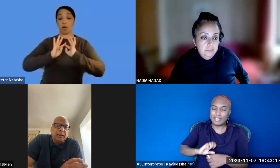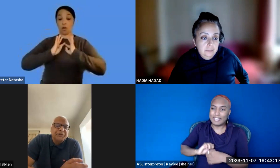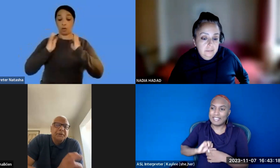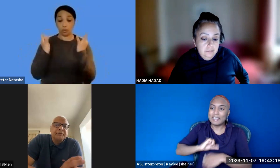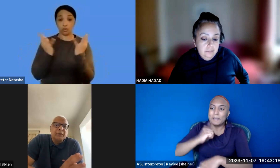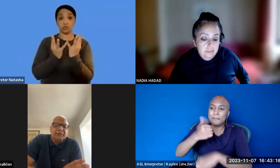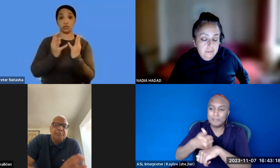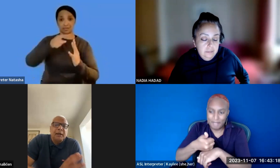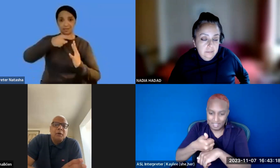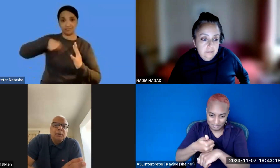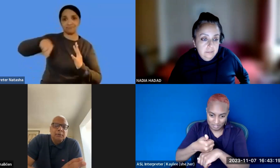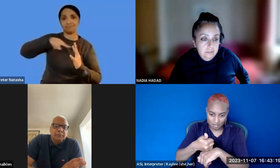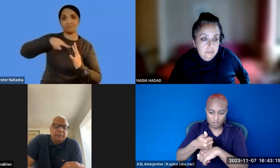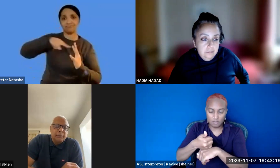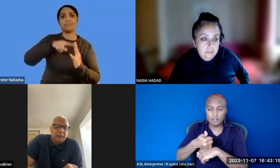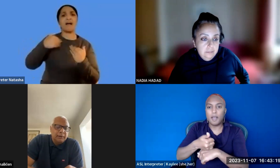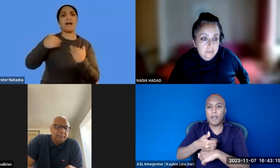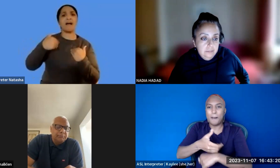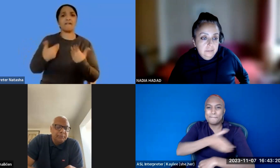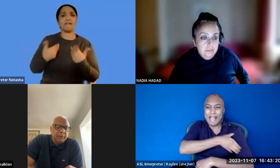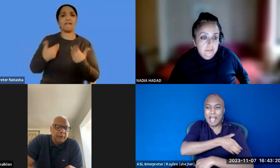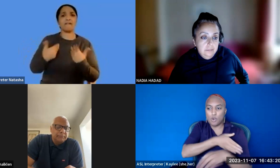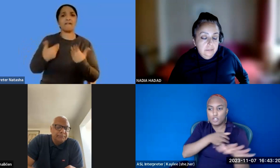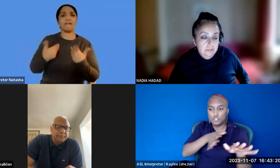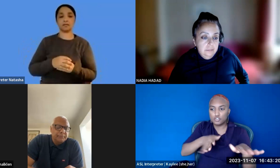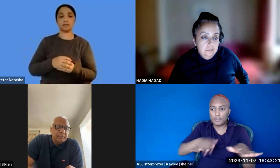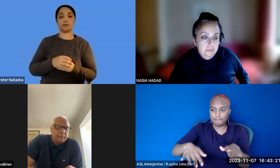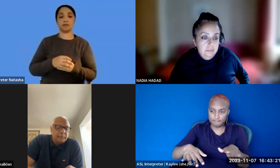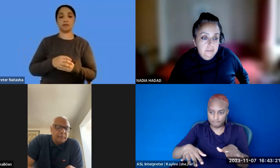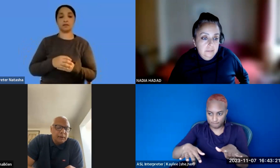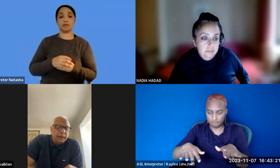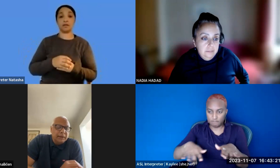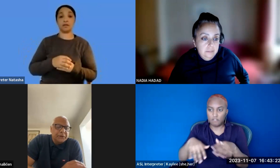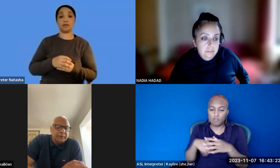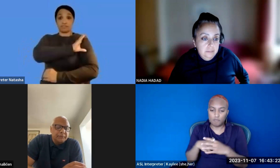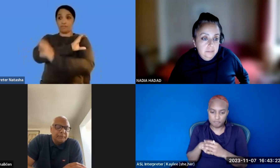a shift of power initiative.